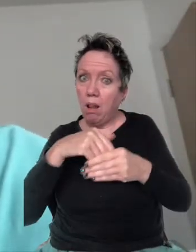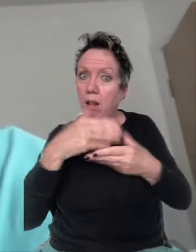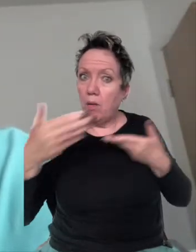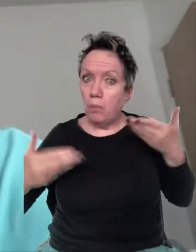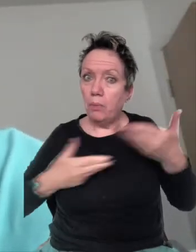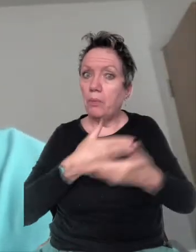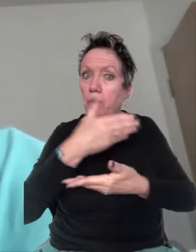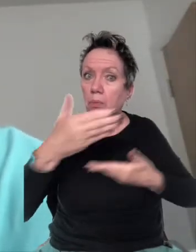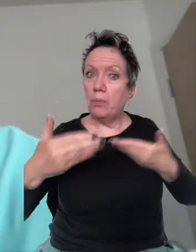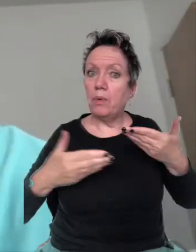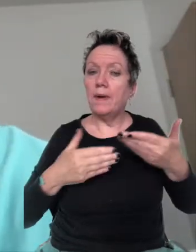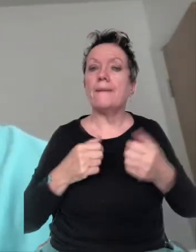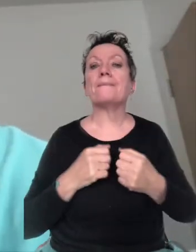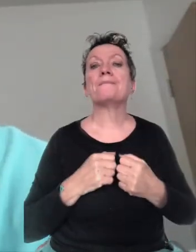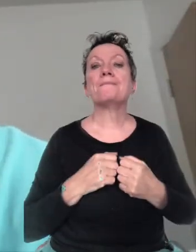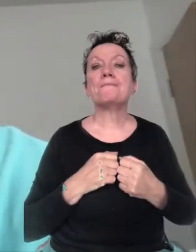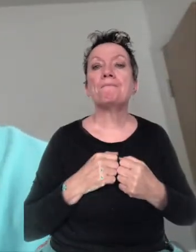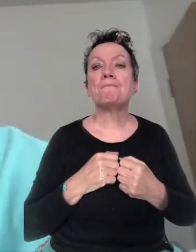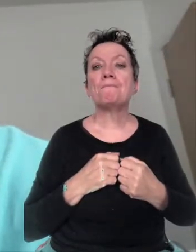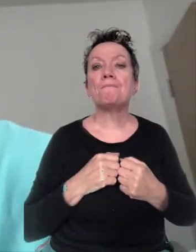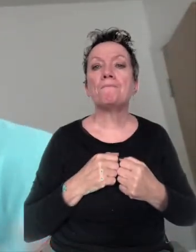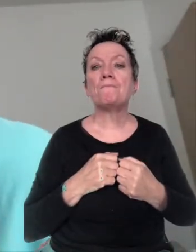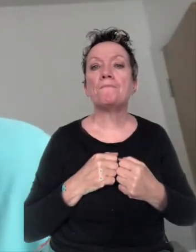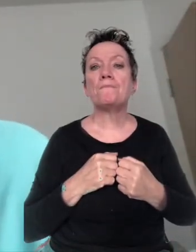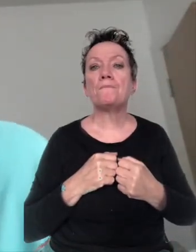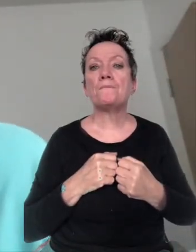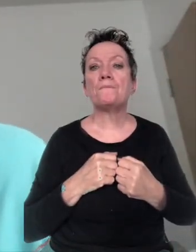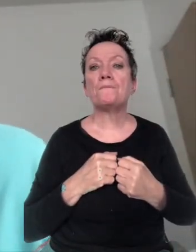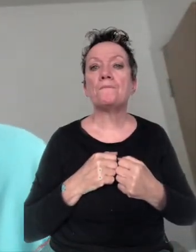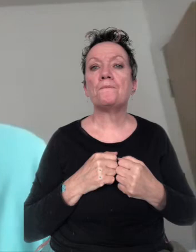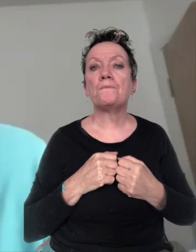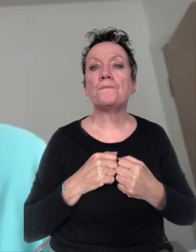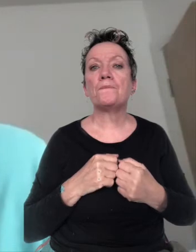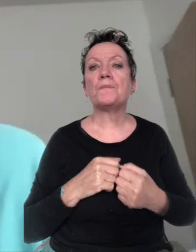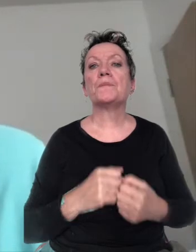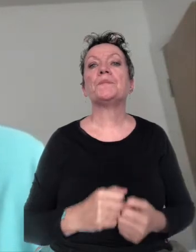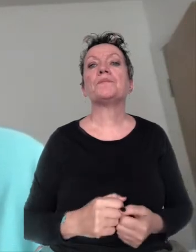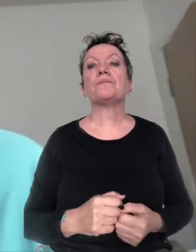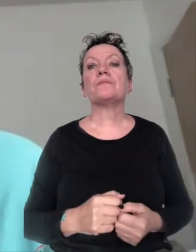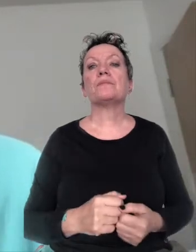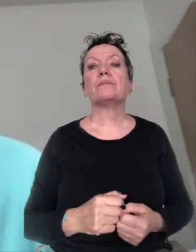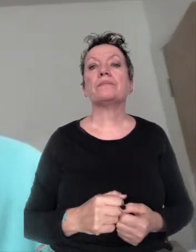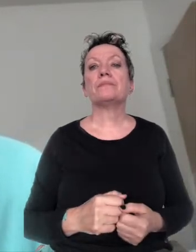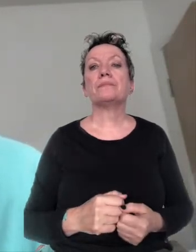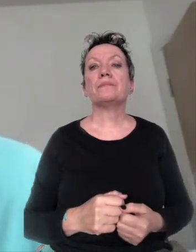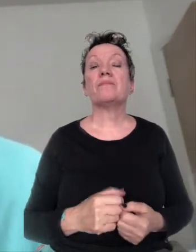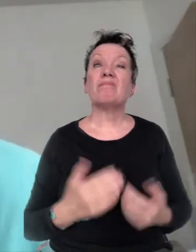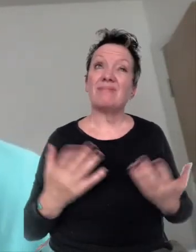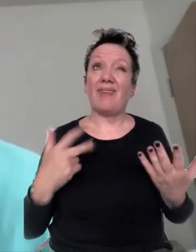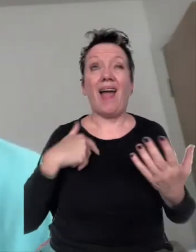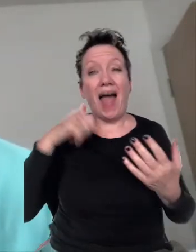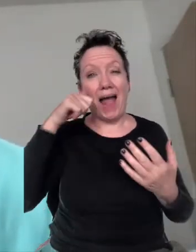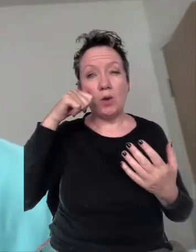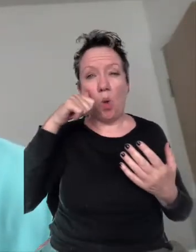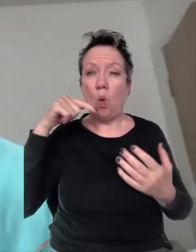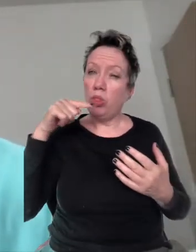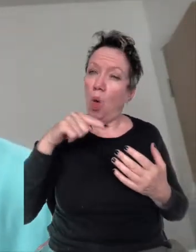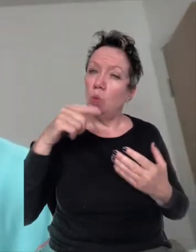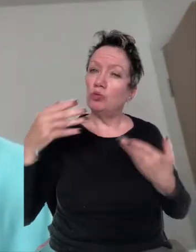Um, and really these are, you know, these are ongoing, um, Reflections